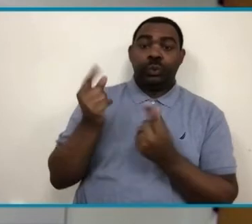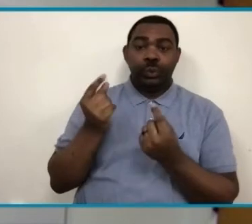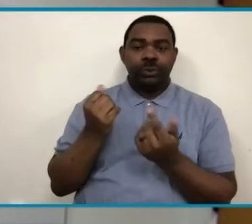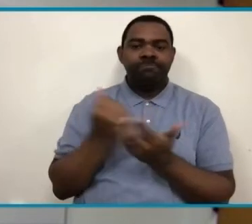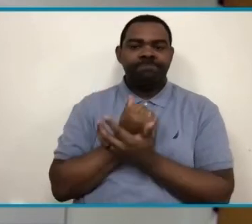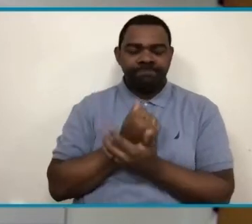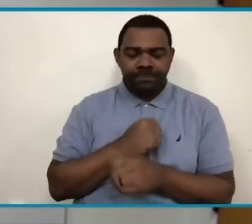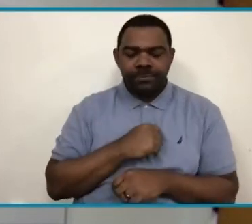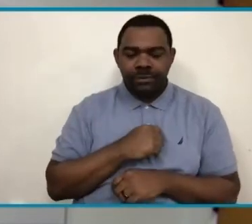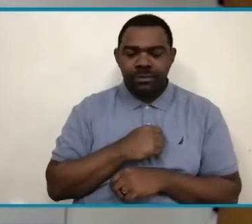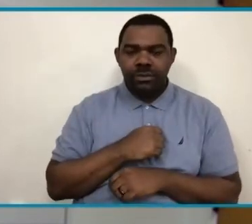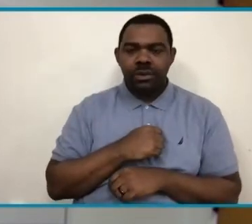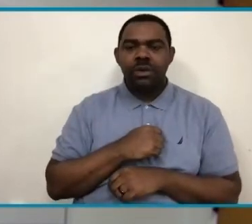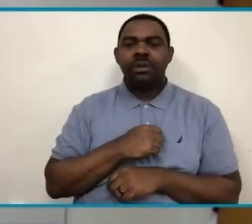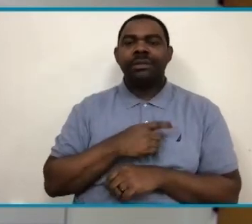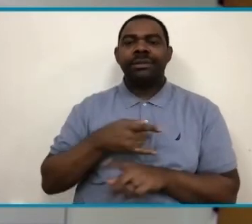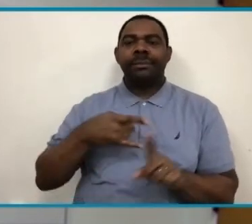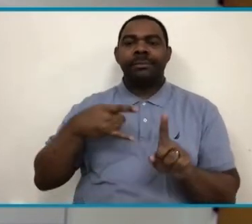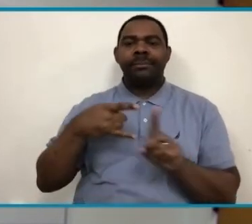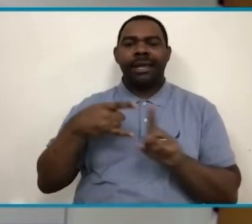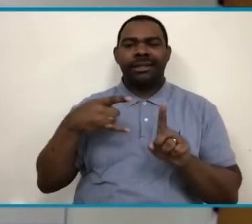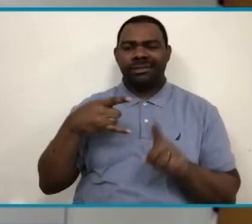Now this one's a little bit more experimental.